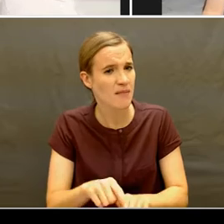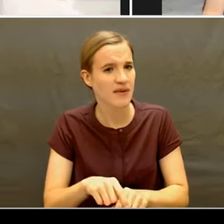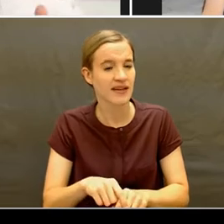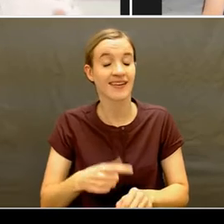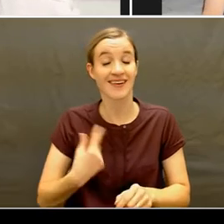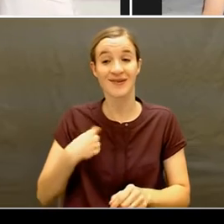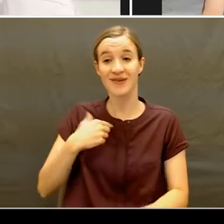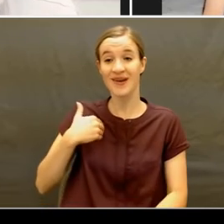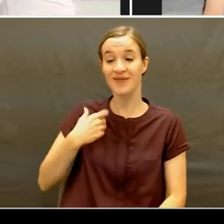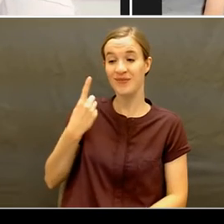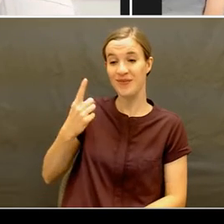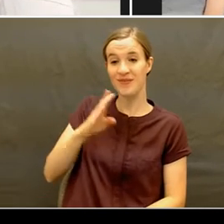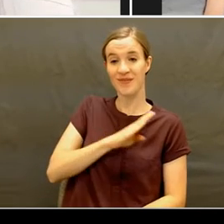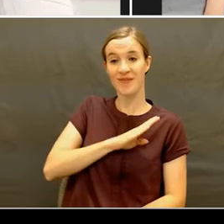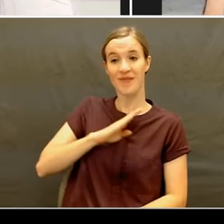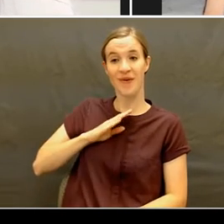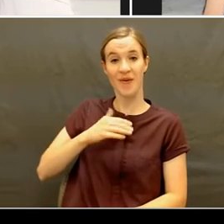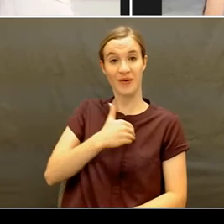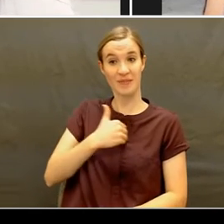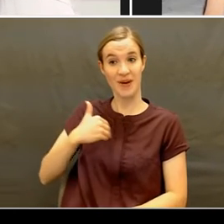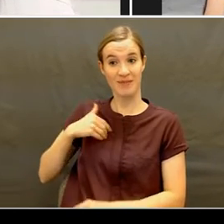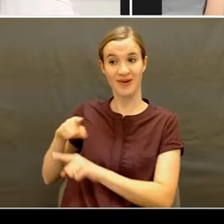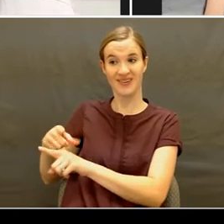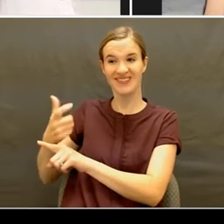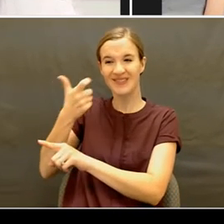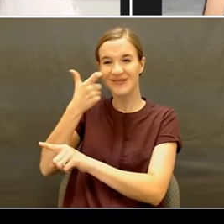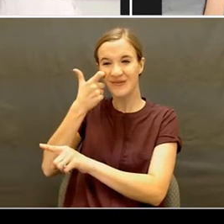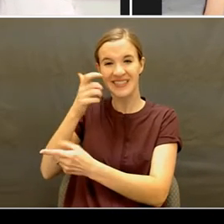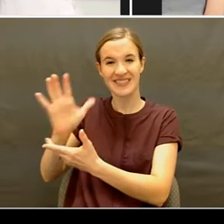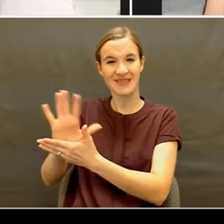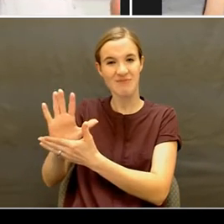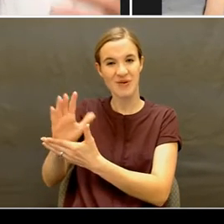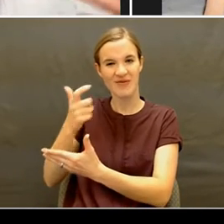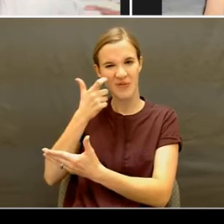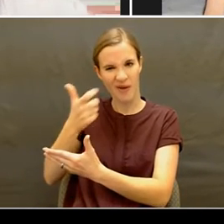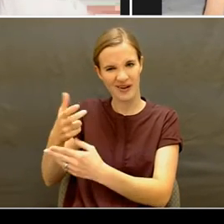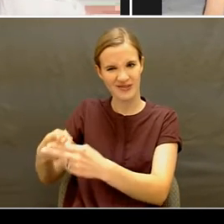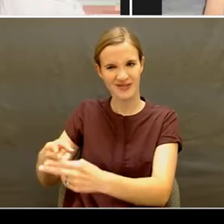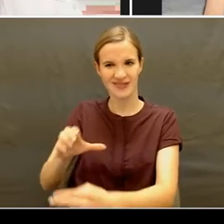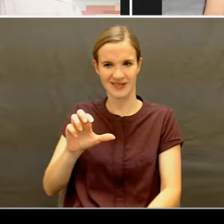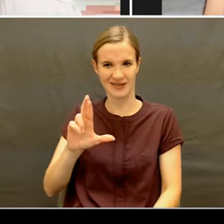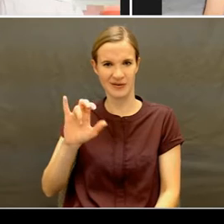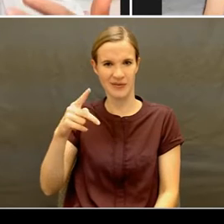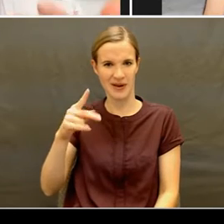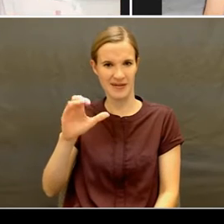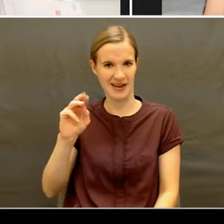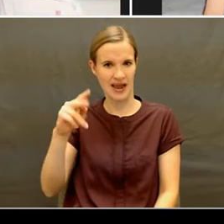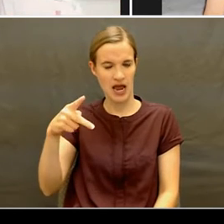I'm a lot. But, but that sense of that history, and history can mean so much. And of course